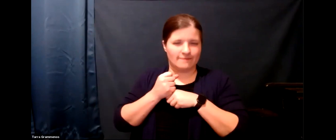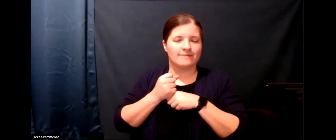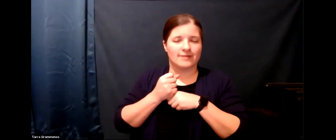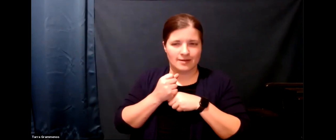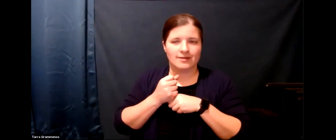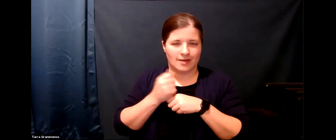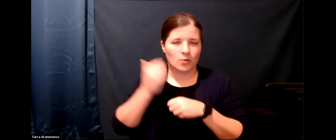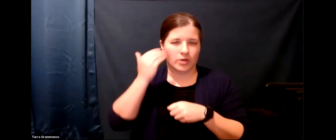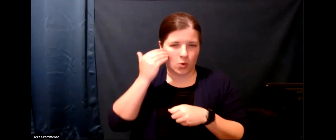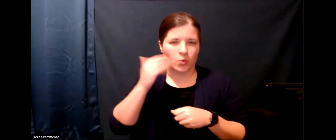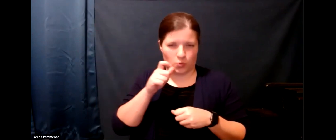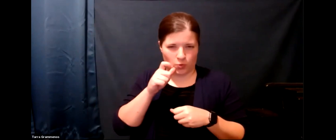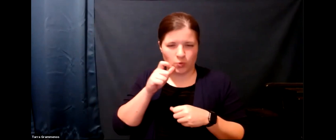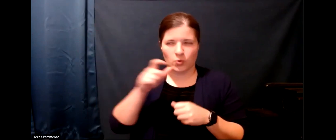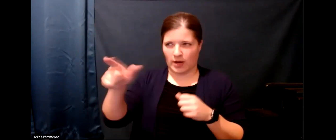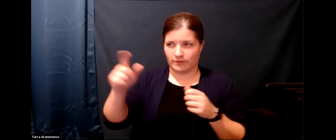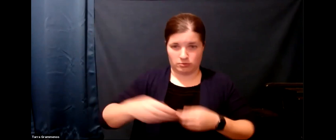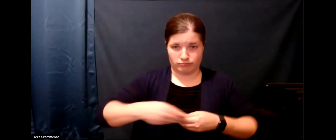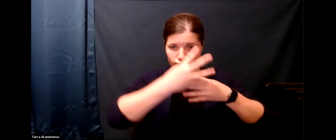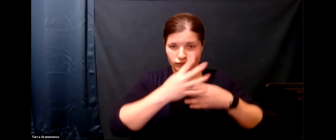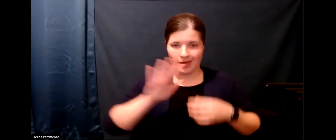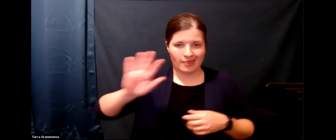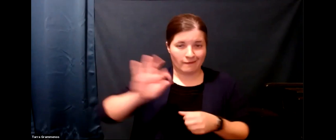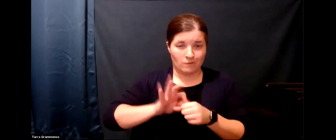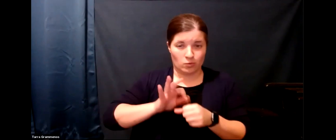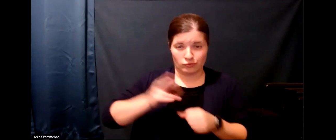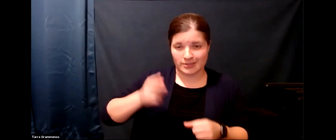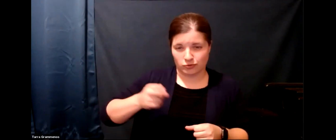can give voter history to for that election.